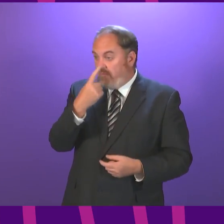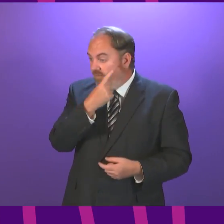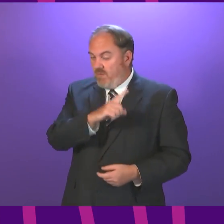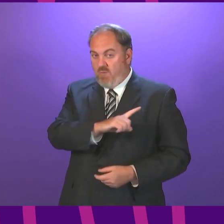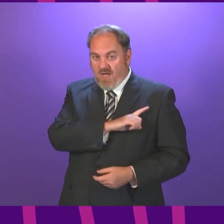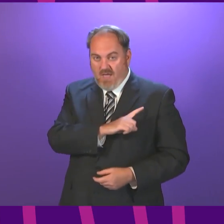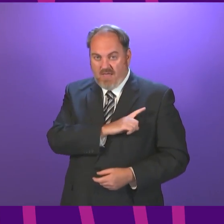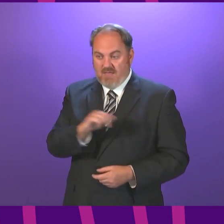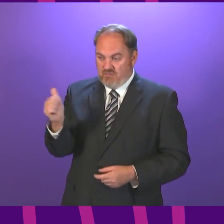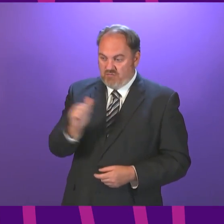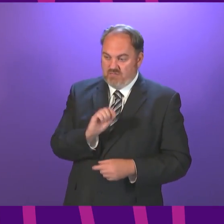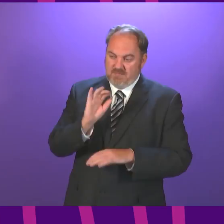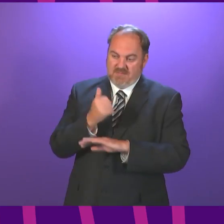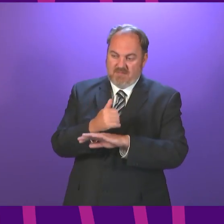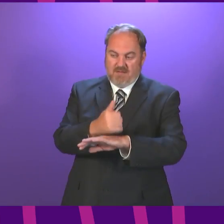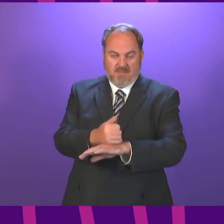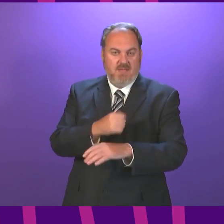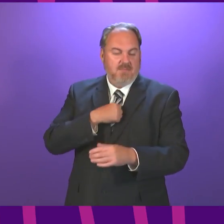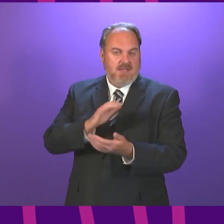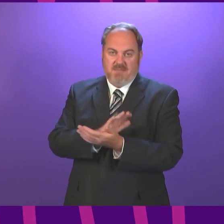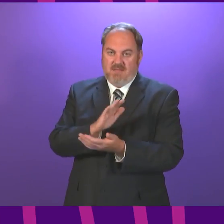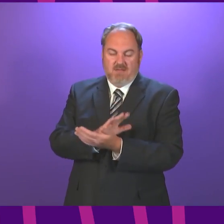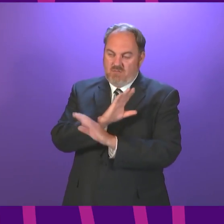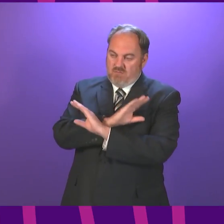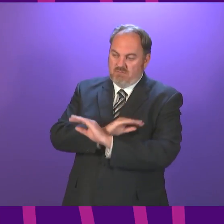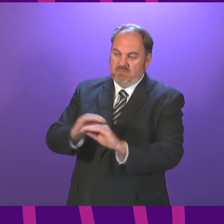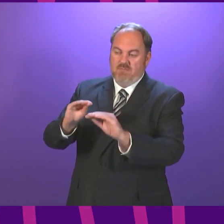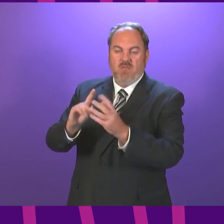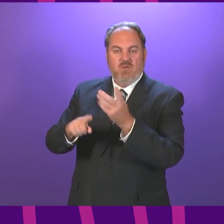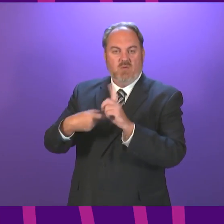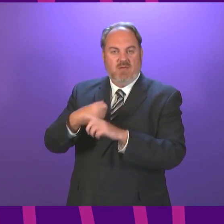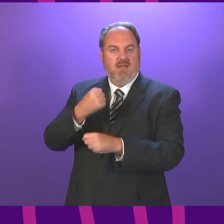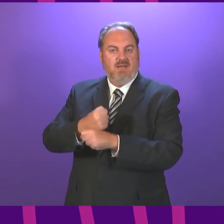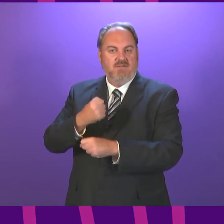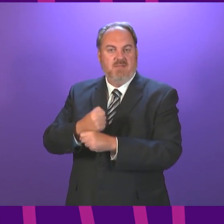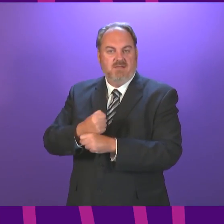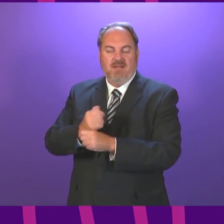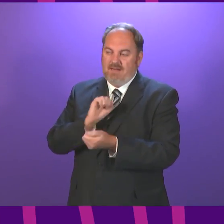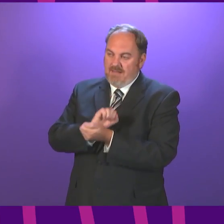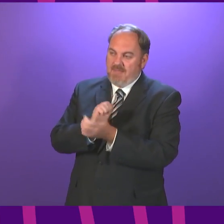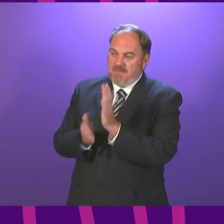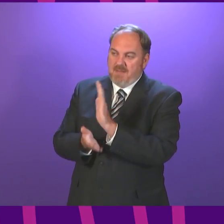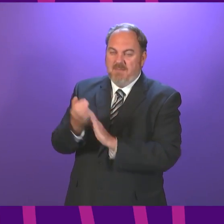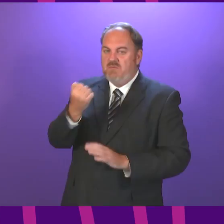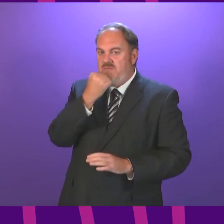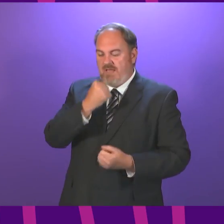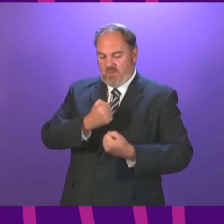will look at that, so I will press the UK Government at every twist and turn.